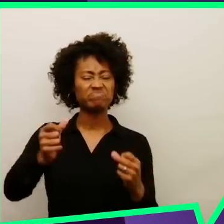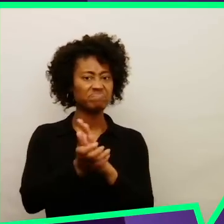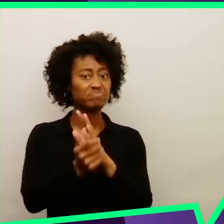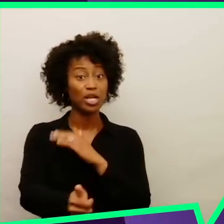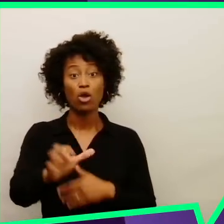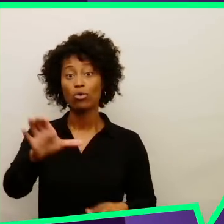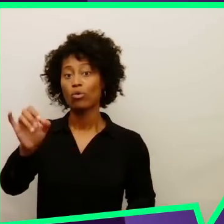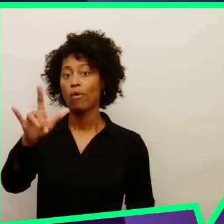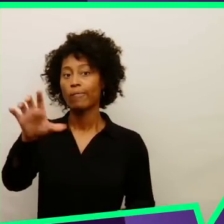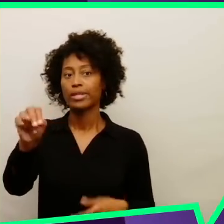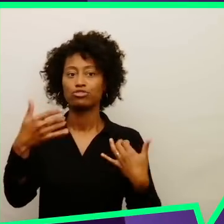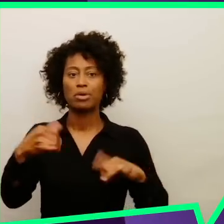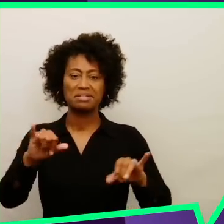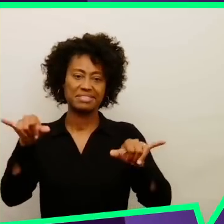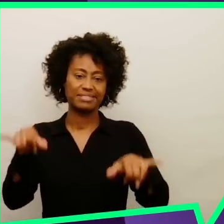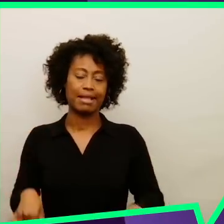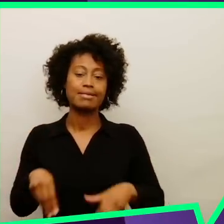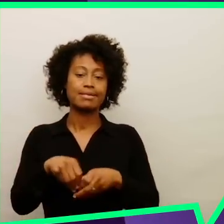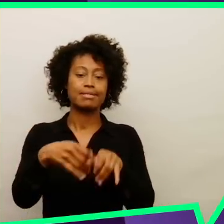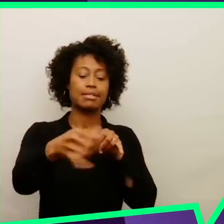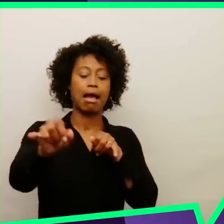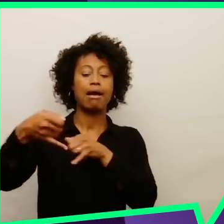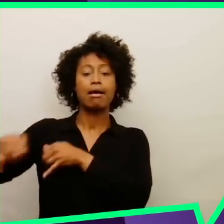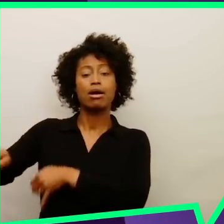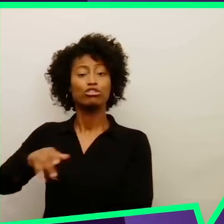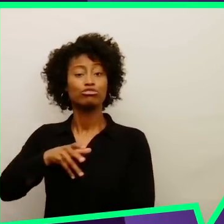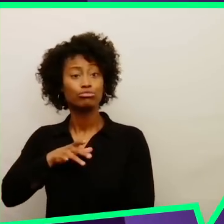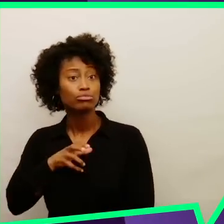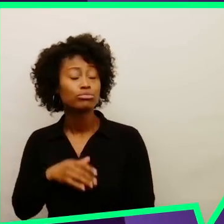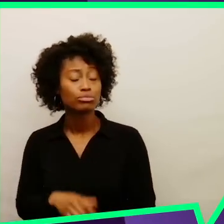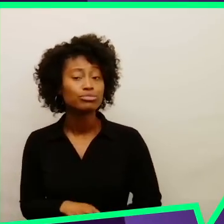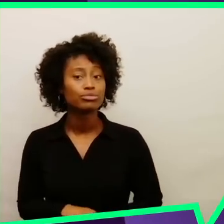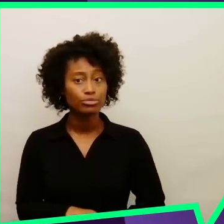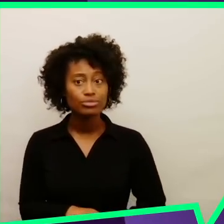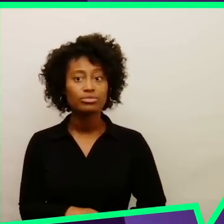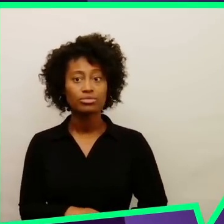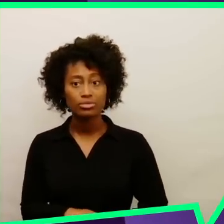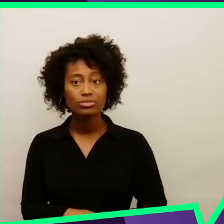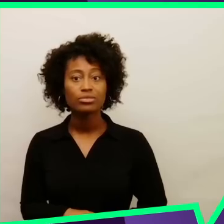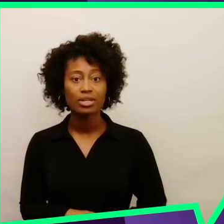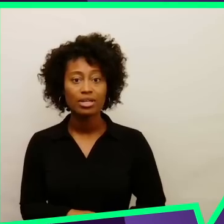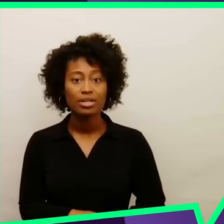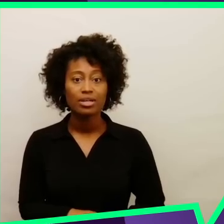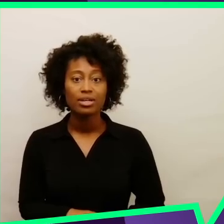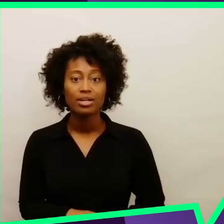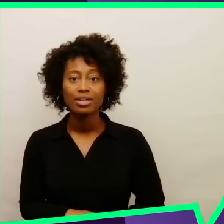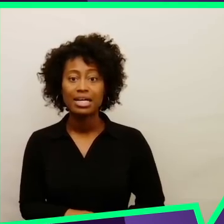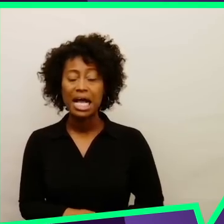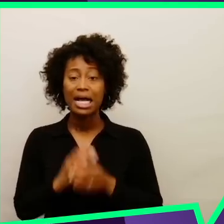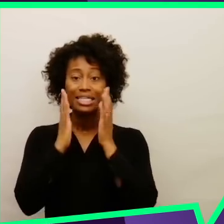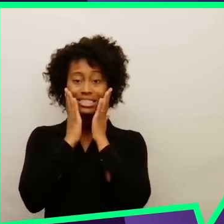to keep within those lines, which I appreciate. Oh, man. Here we go, Lily.